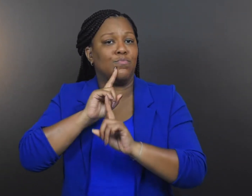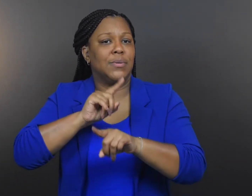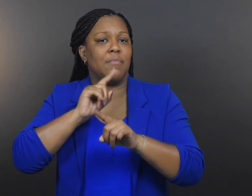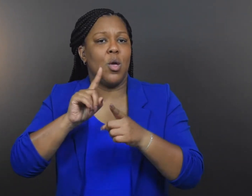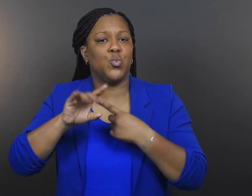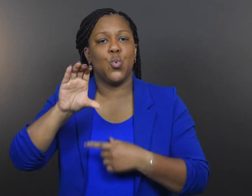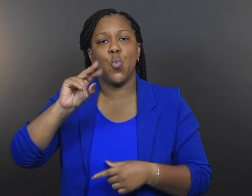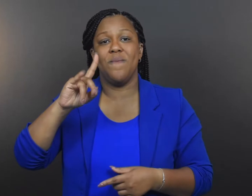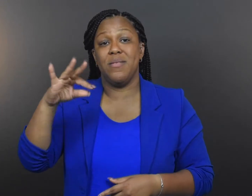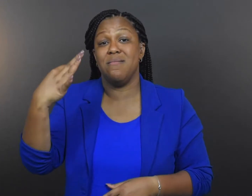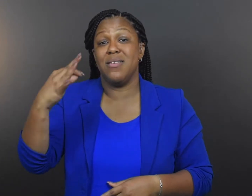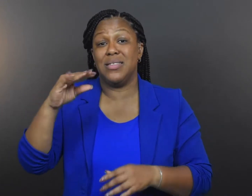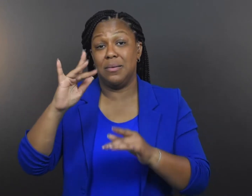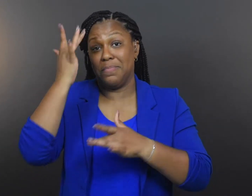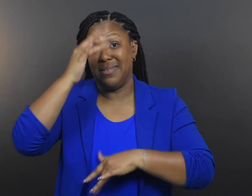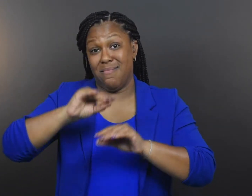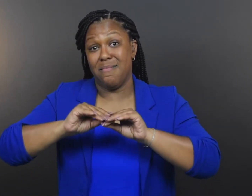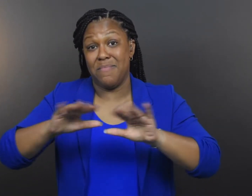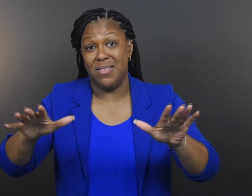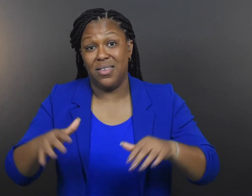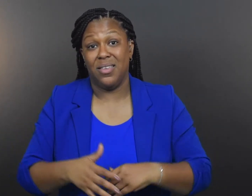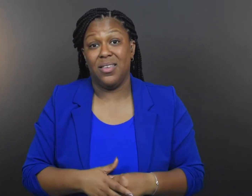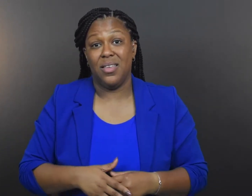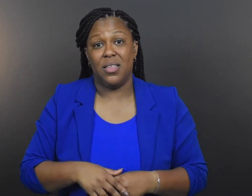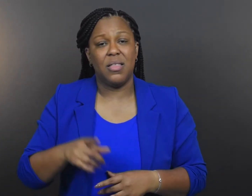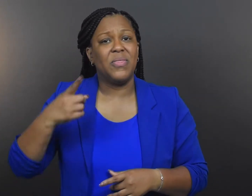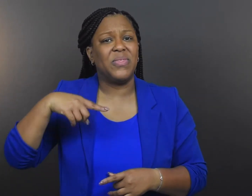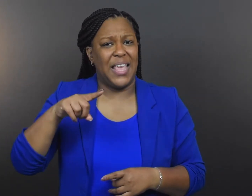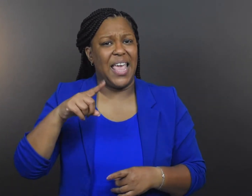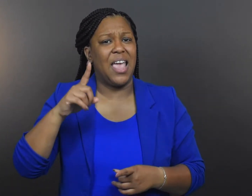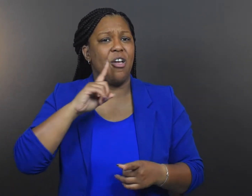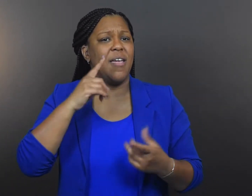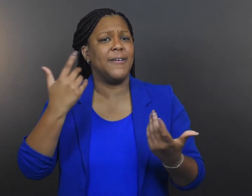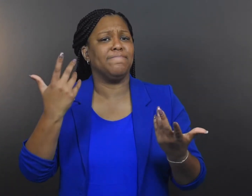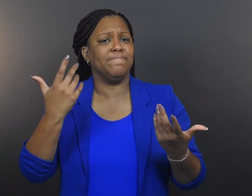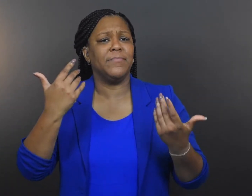When Joy and her colleagues became part of CDC’s response to the COVID-19 pandemic,